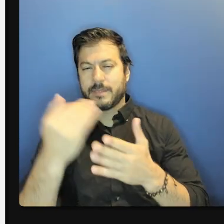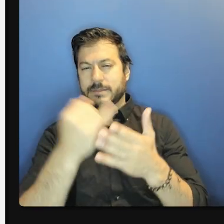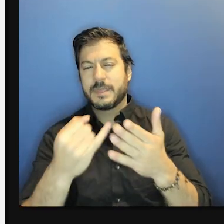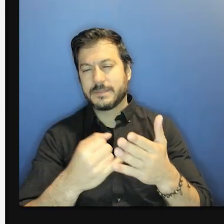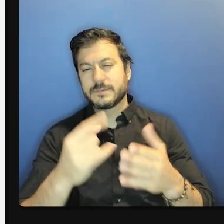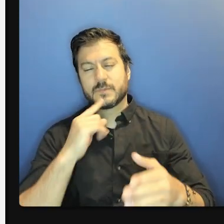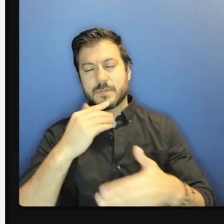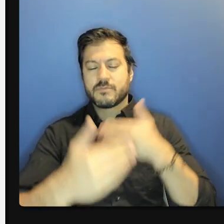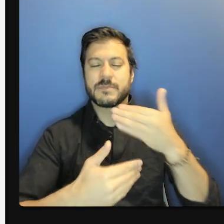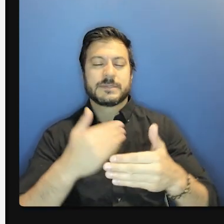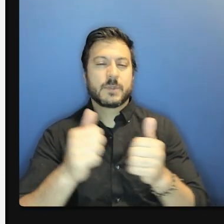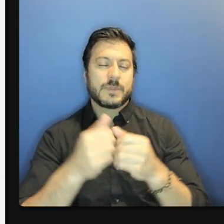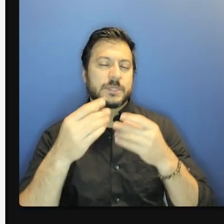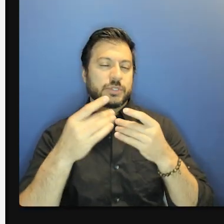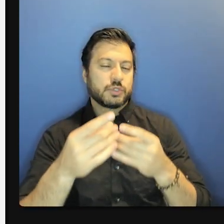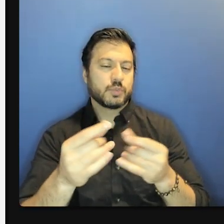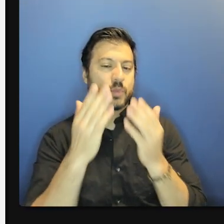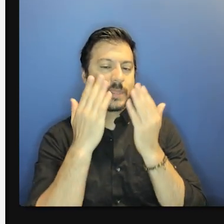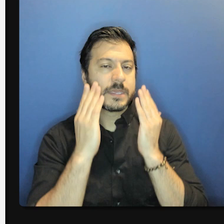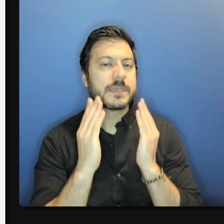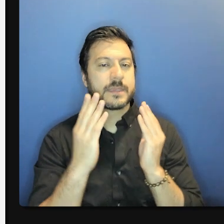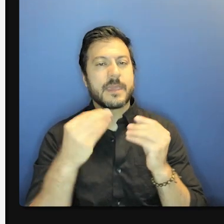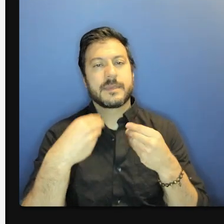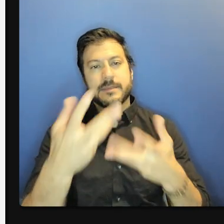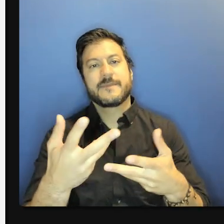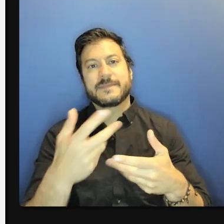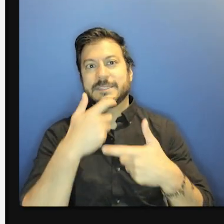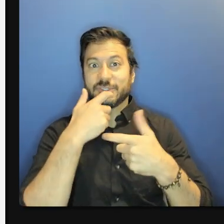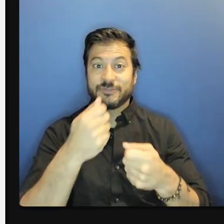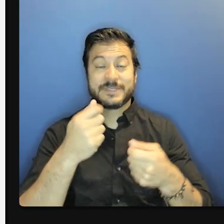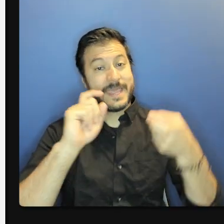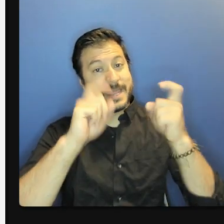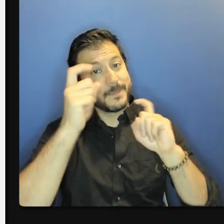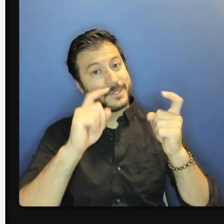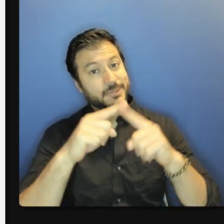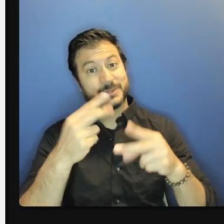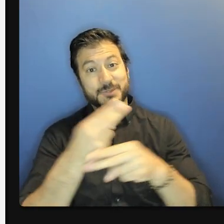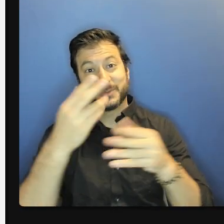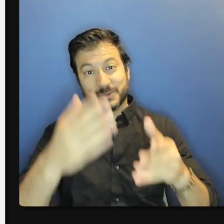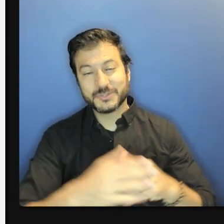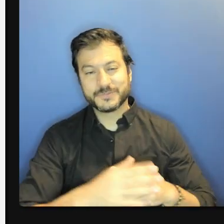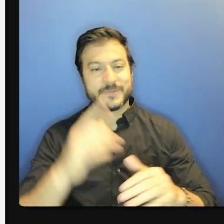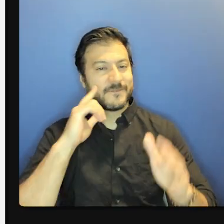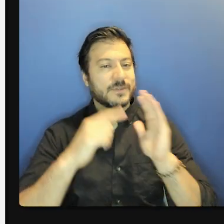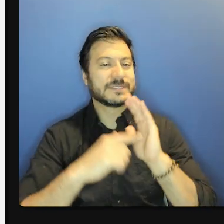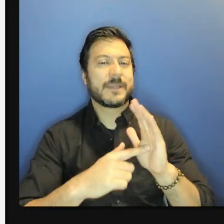these well designed SVGs will be processed with smoothing modifications and provide interesting animations to the users.